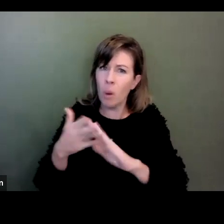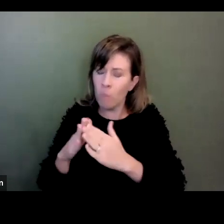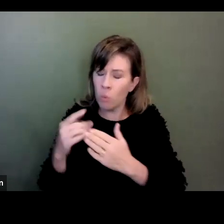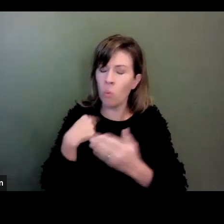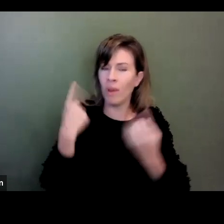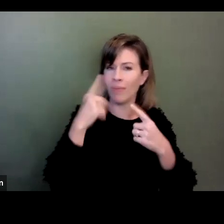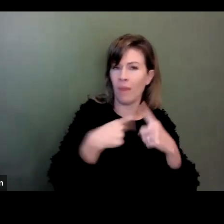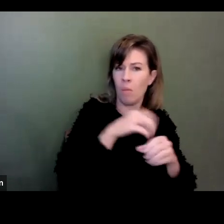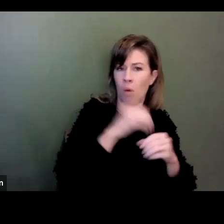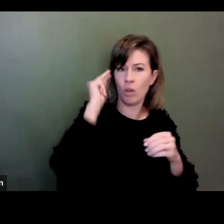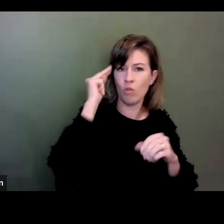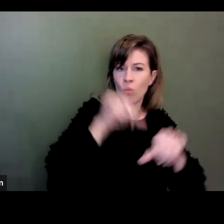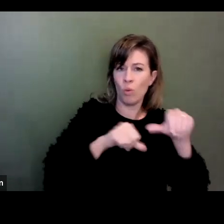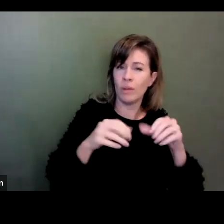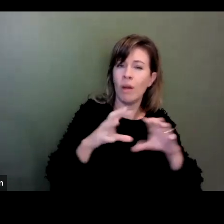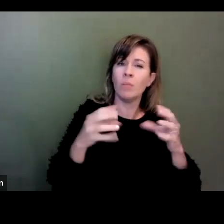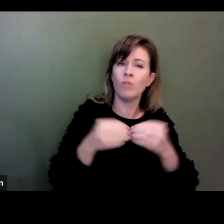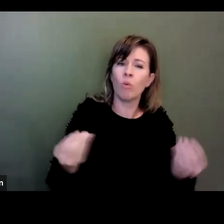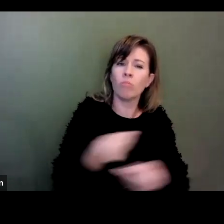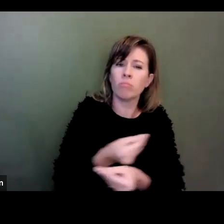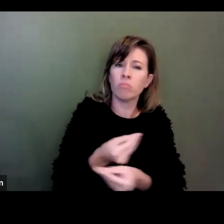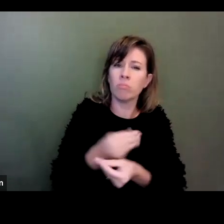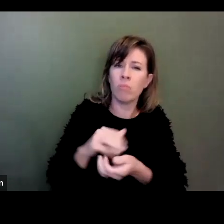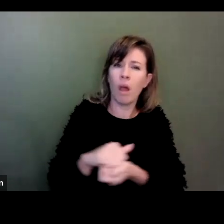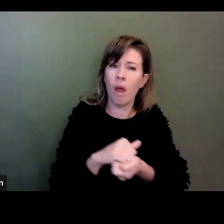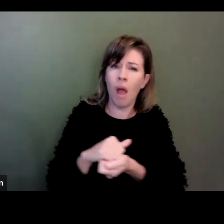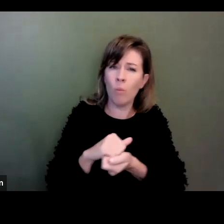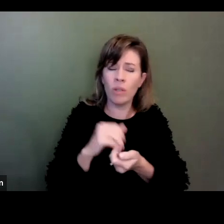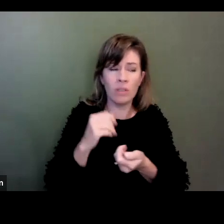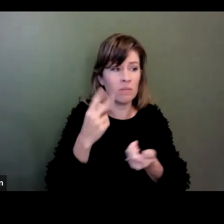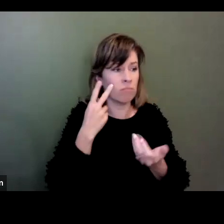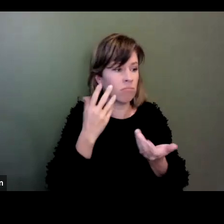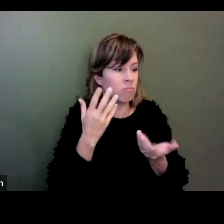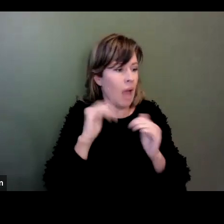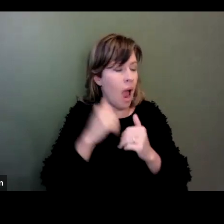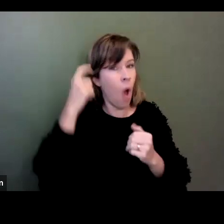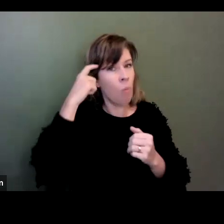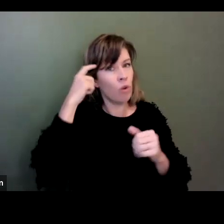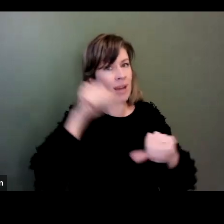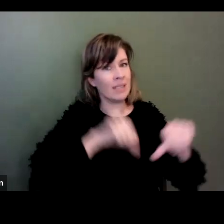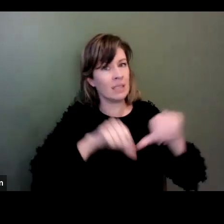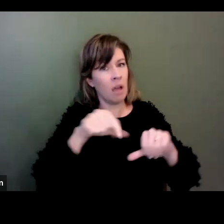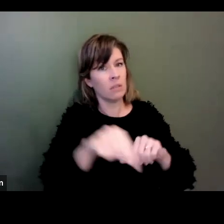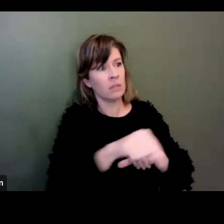collaborative way of saying how the brain sciences are actually kind of can be in the community in ways that public